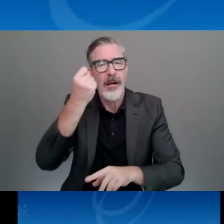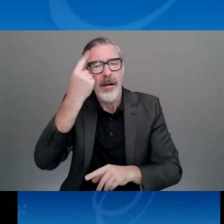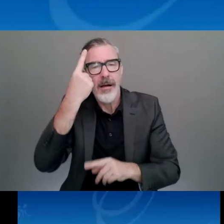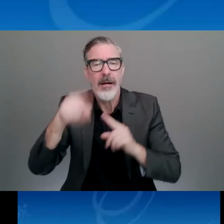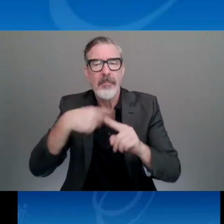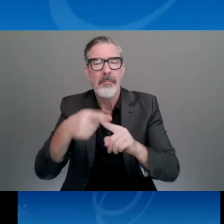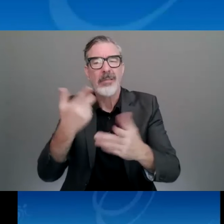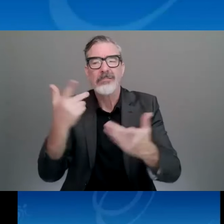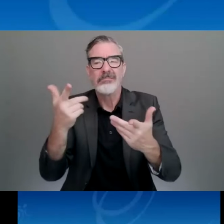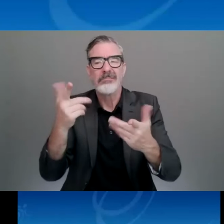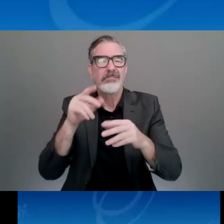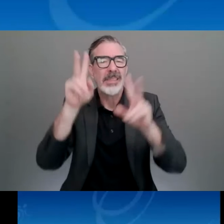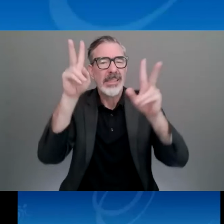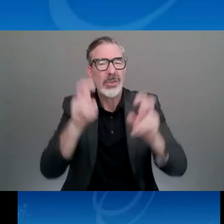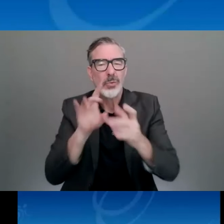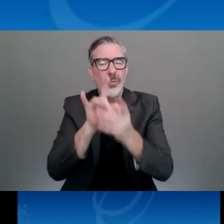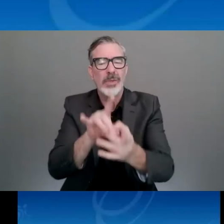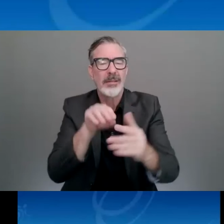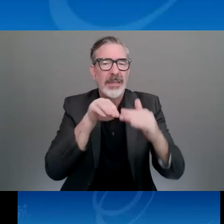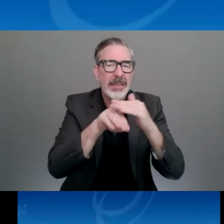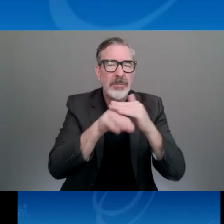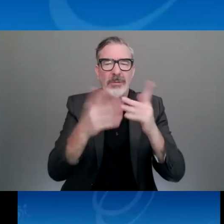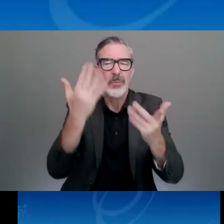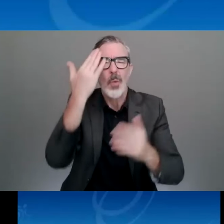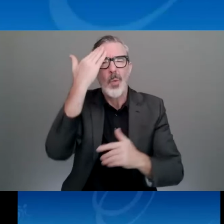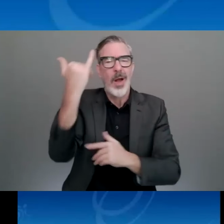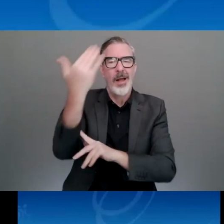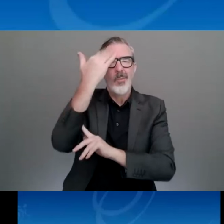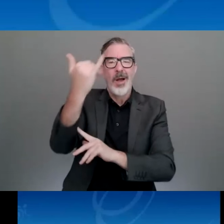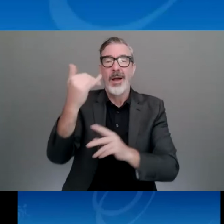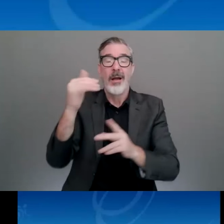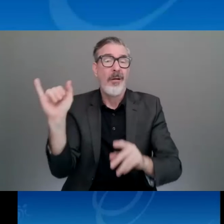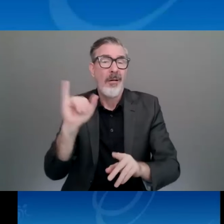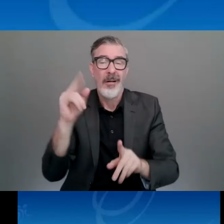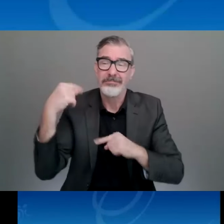centering other forms of systemic barriers and oppression, we need to understand the hows.